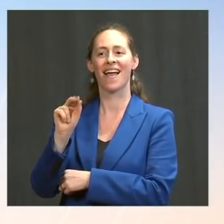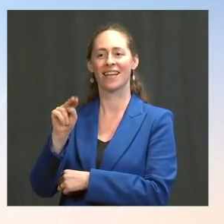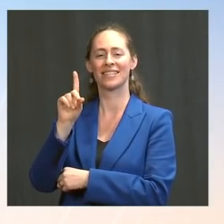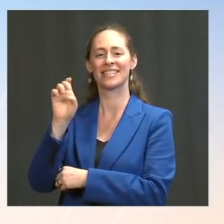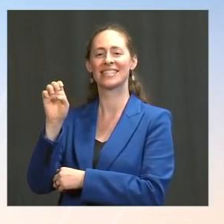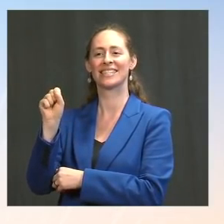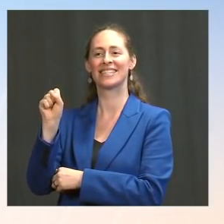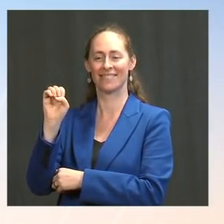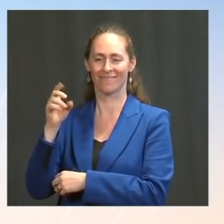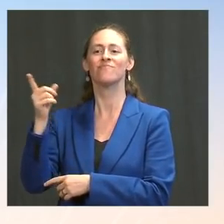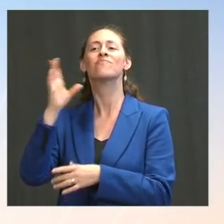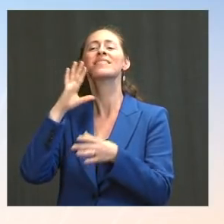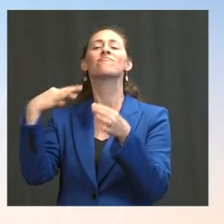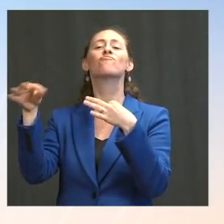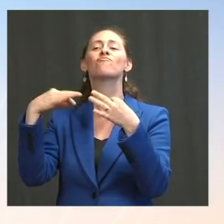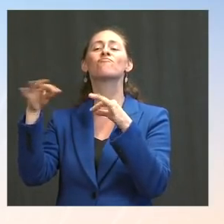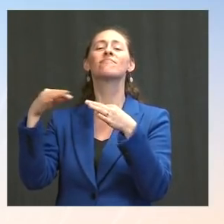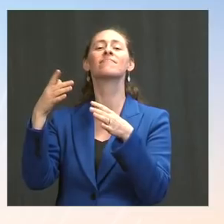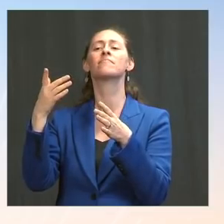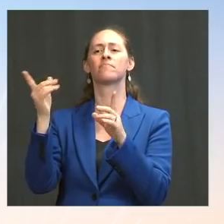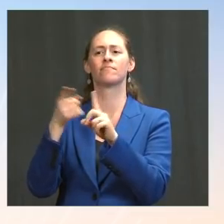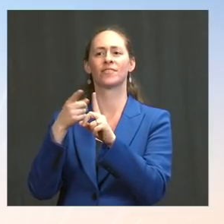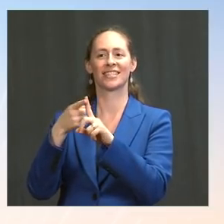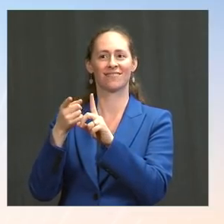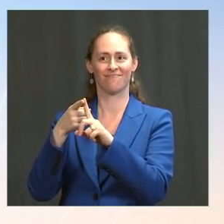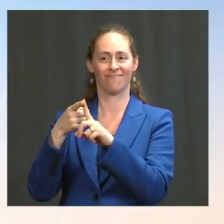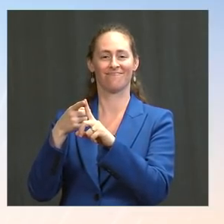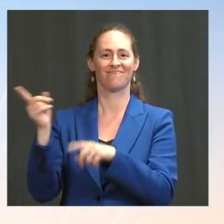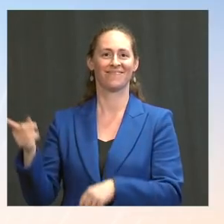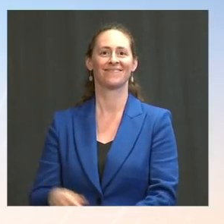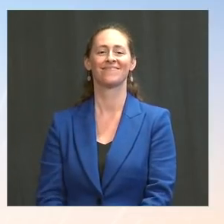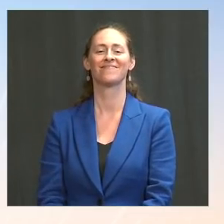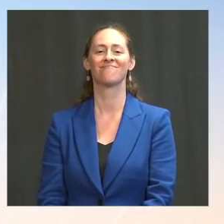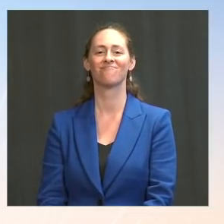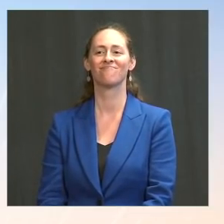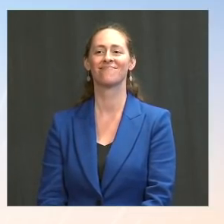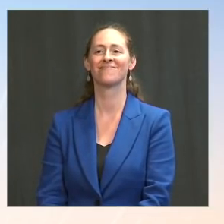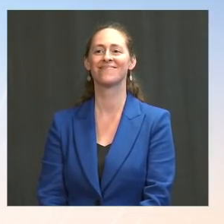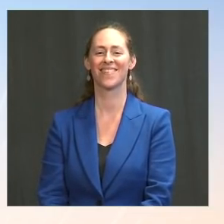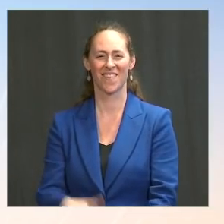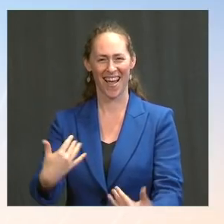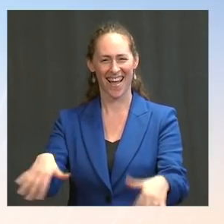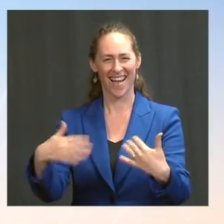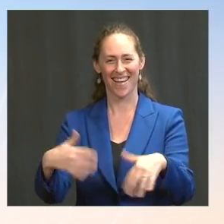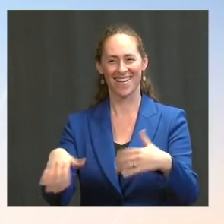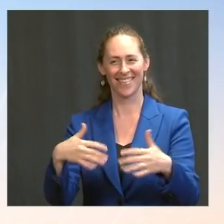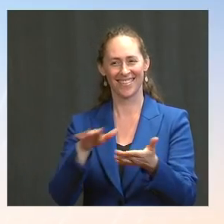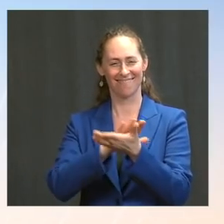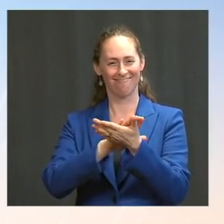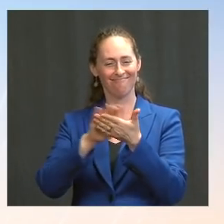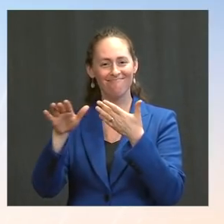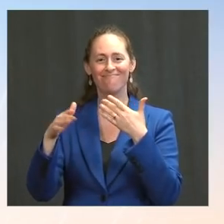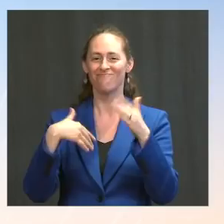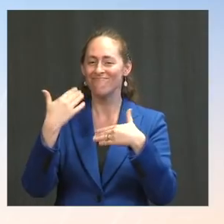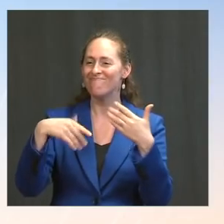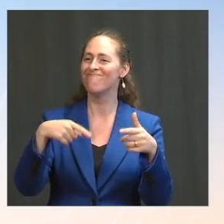With that, I'll turn it over to Brian. Mr. Deese: Well, I was going to say it's a sign of the progress that we're making that the last time that I came here the briefing room